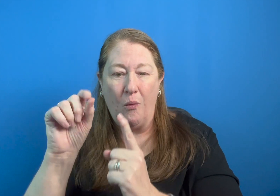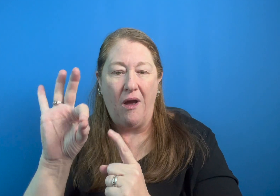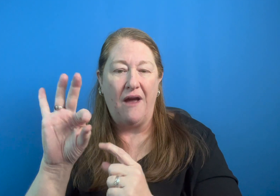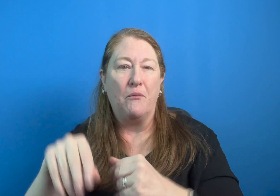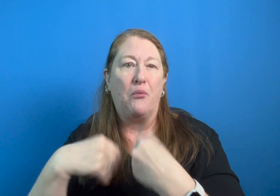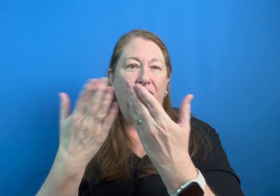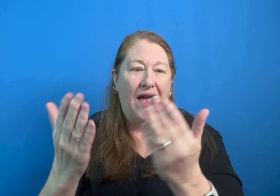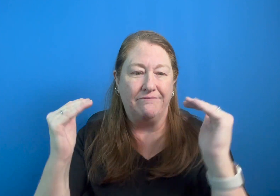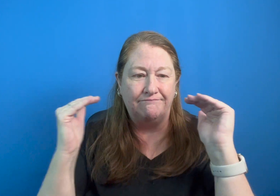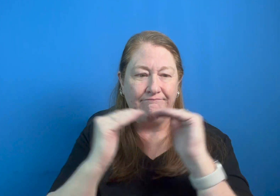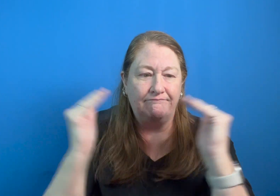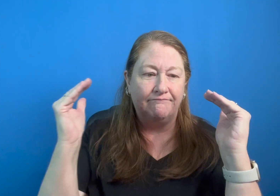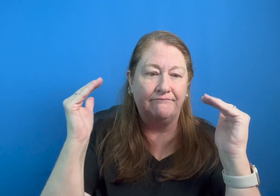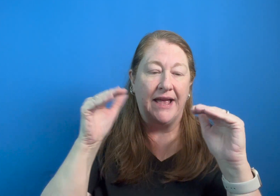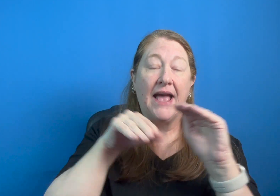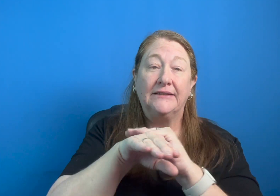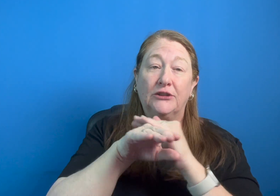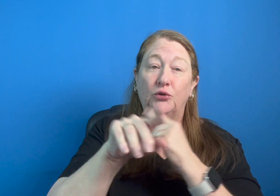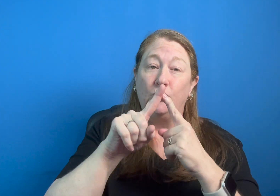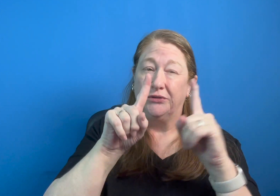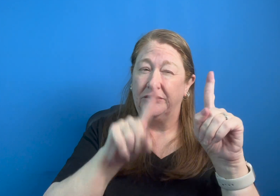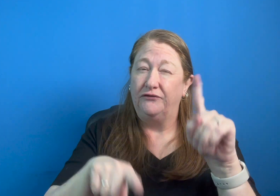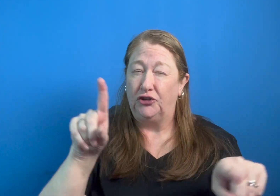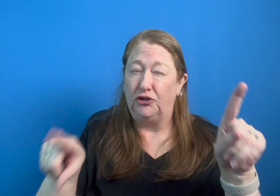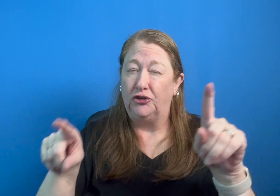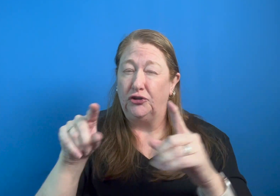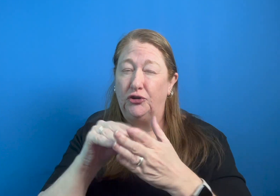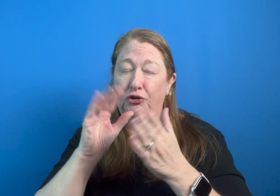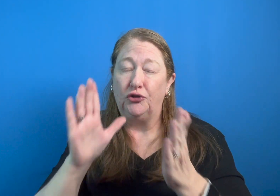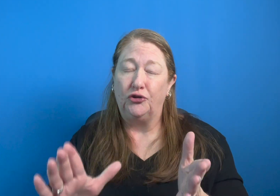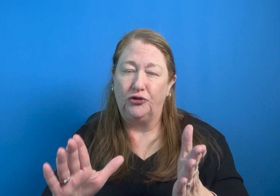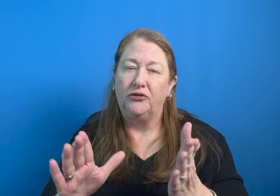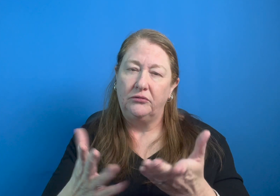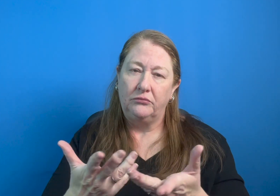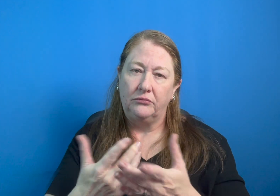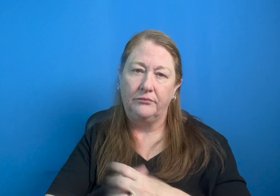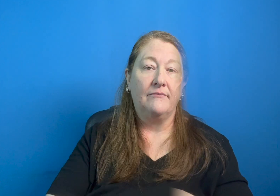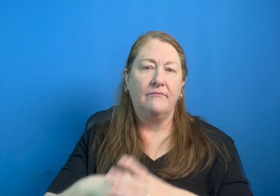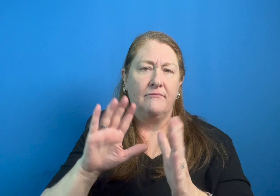of providing equivalent access for diverse learners.